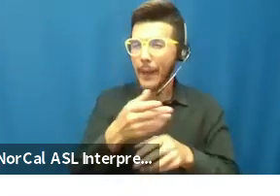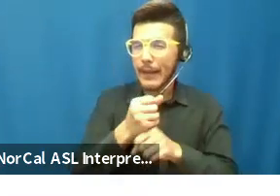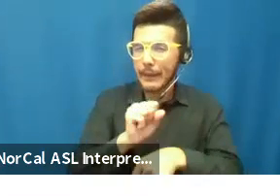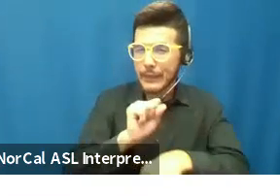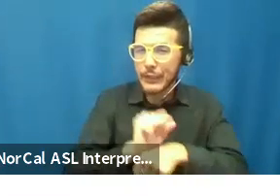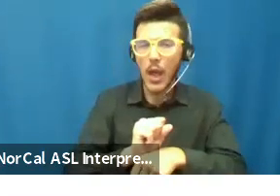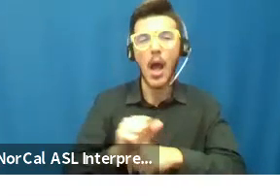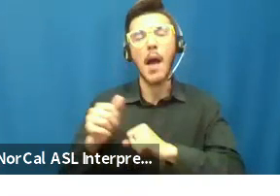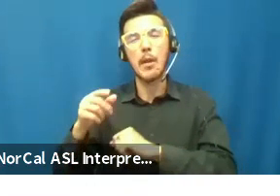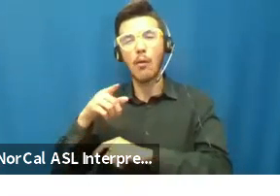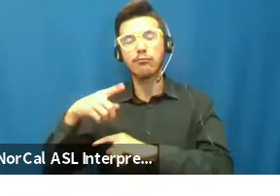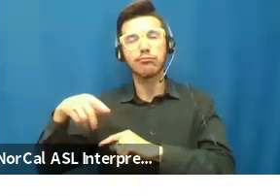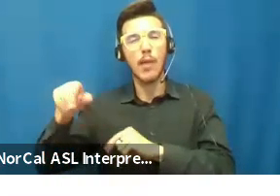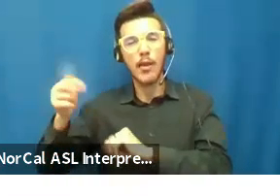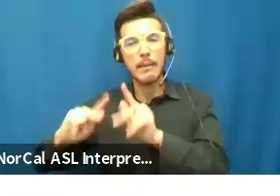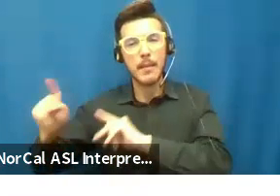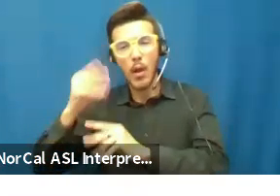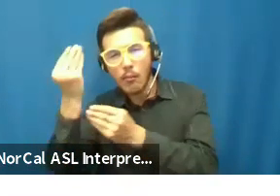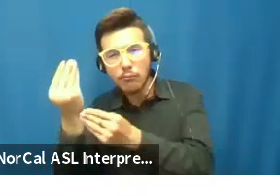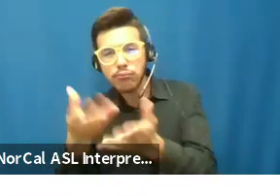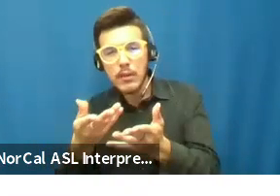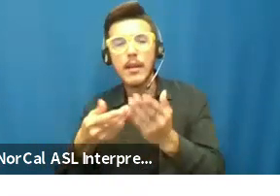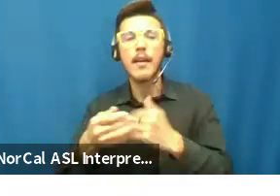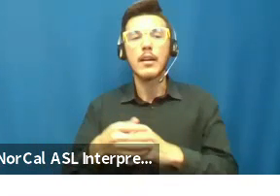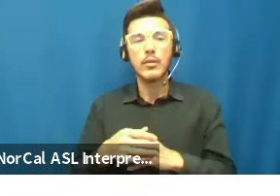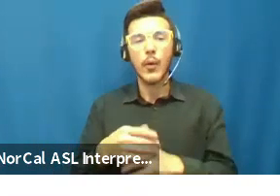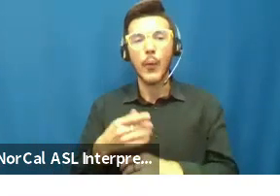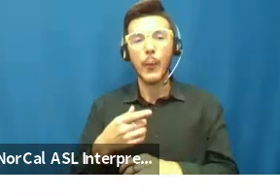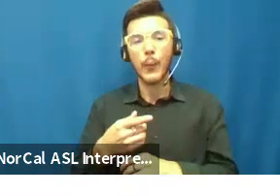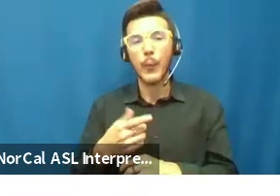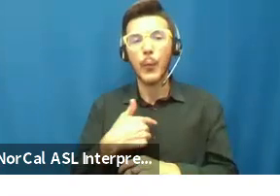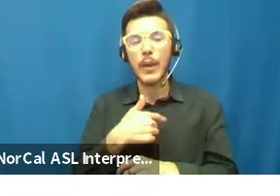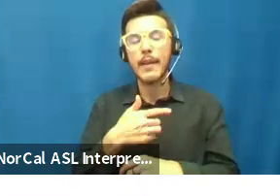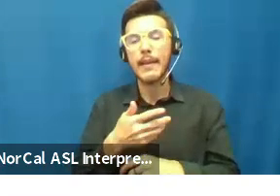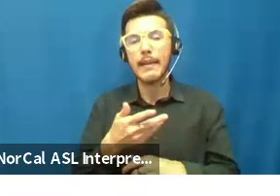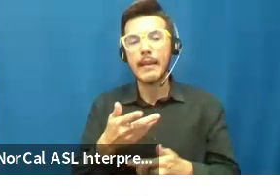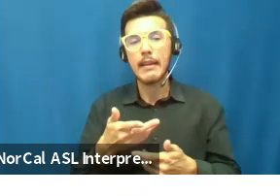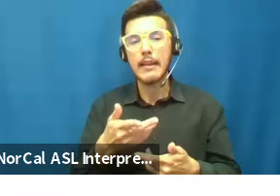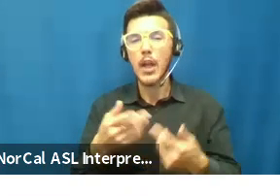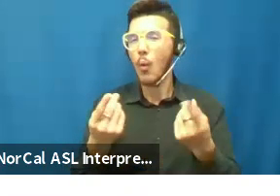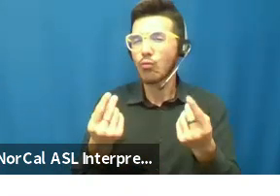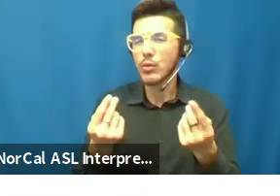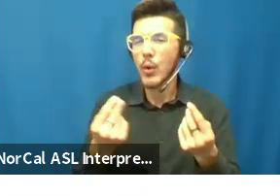committee as part of this PCORI project to help identify individuals that were needing disability